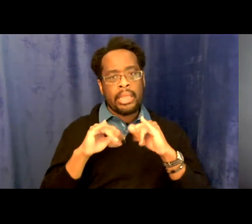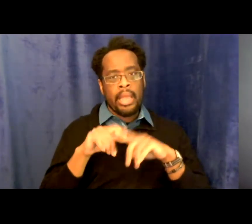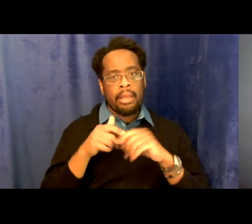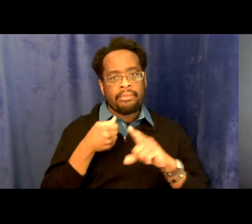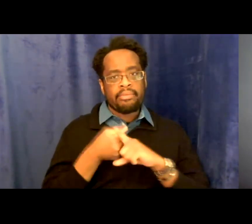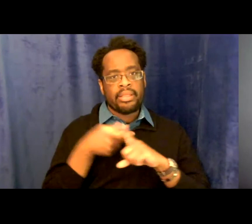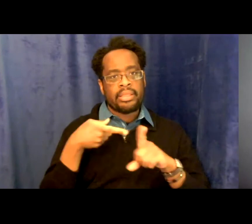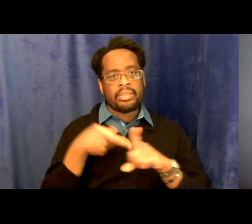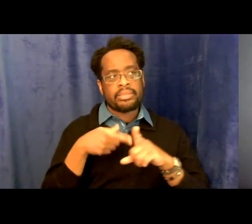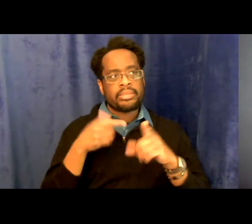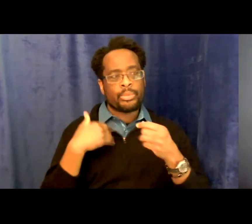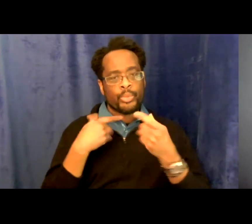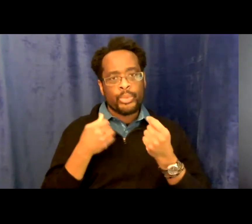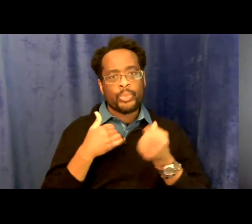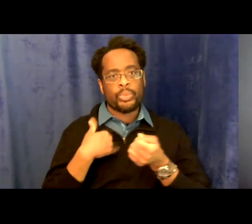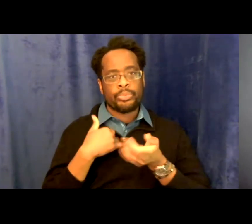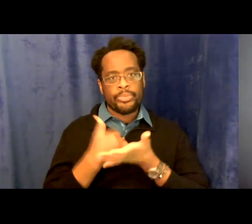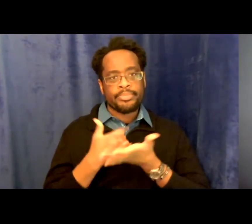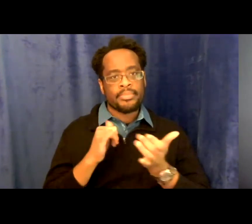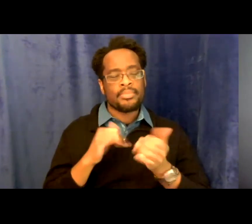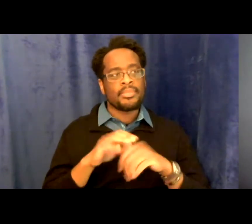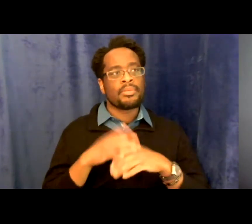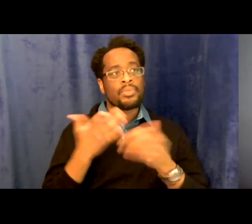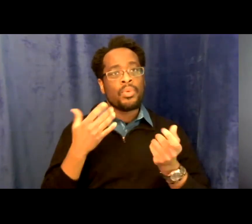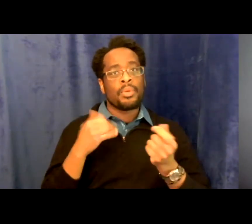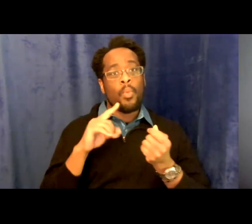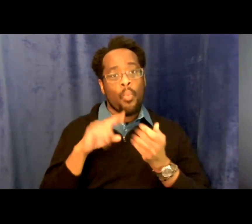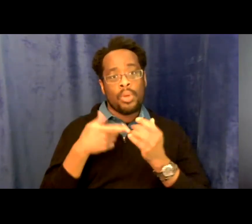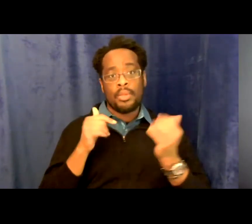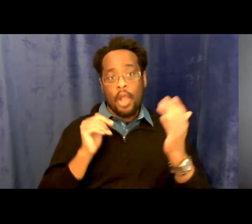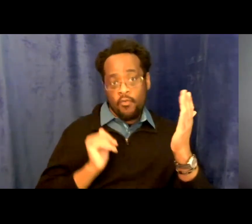people and truly understand the impact that it may have on those that we're working with